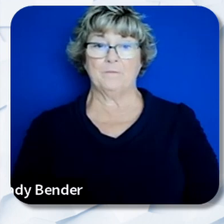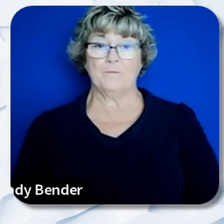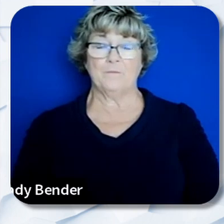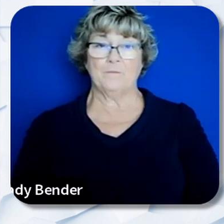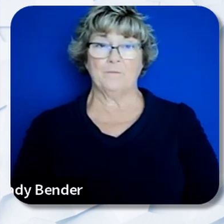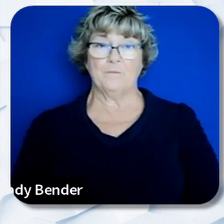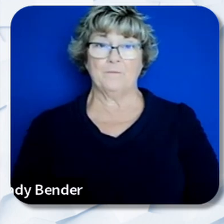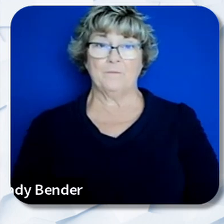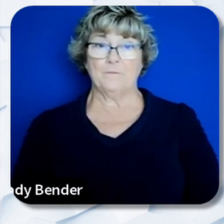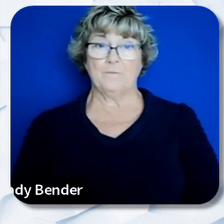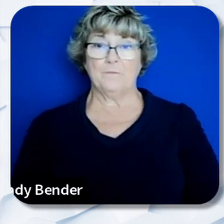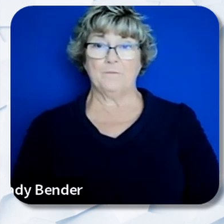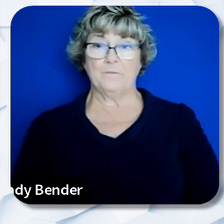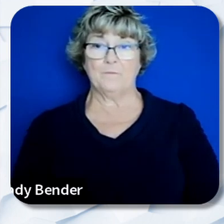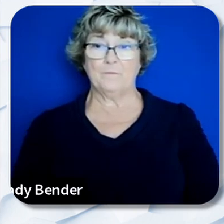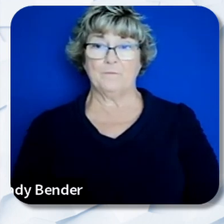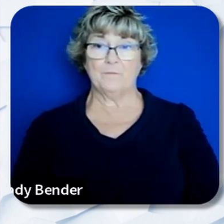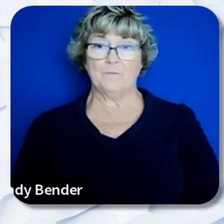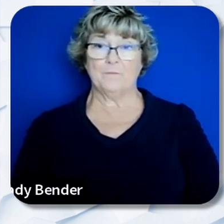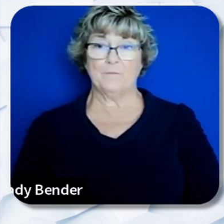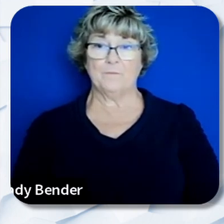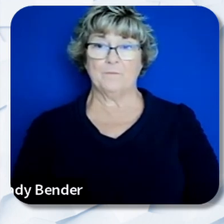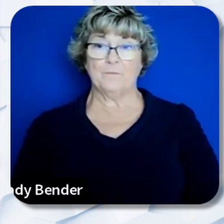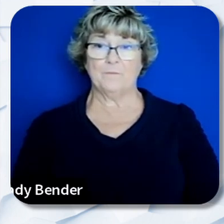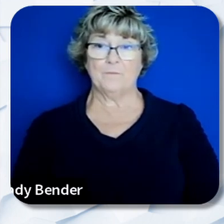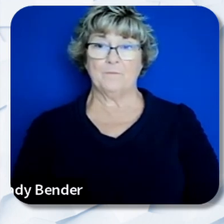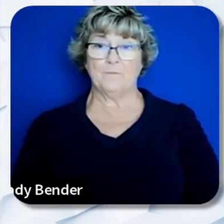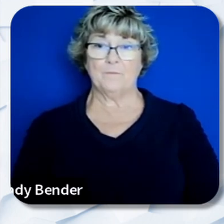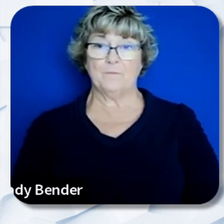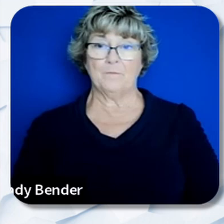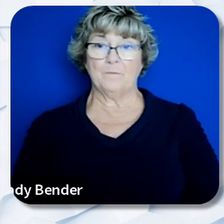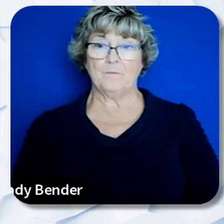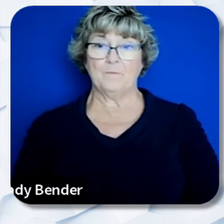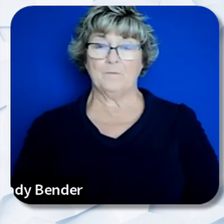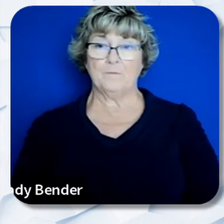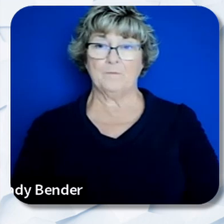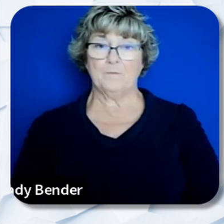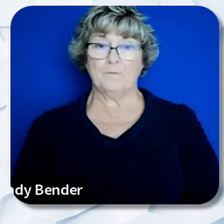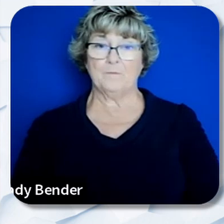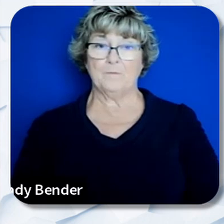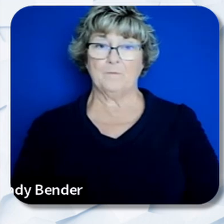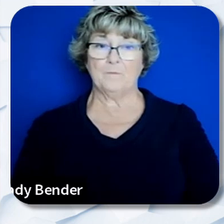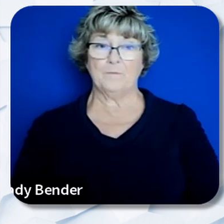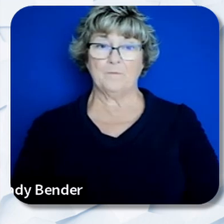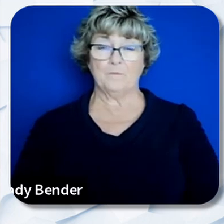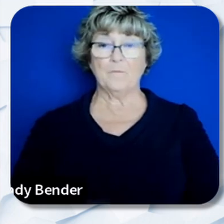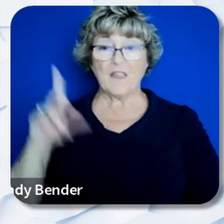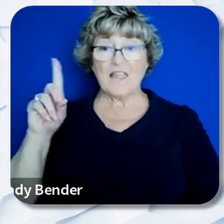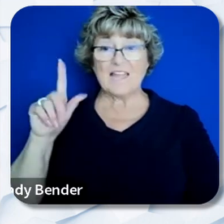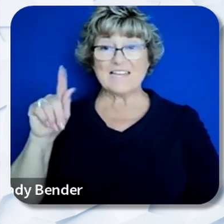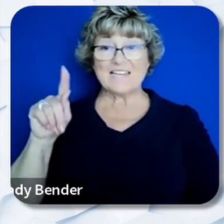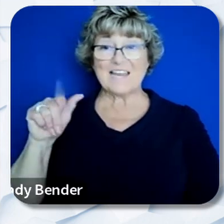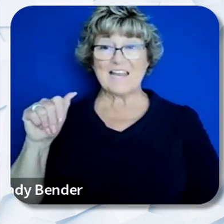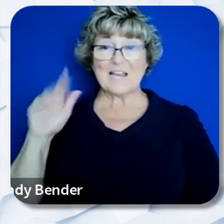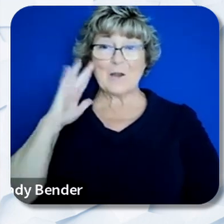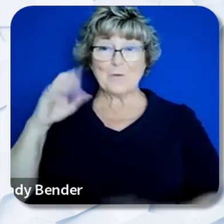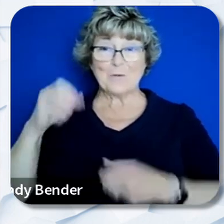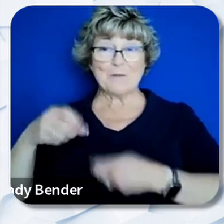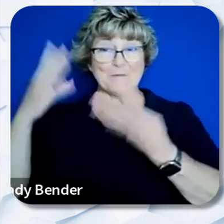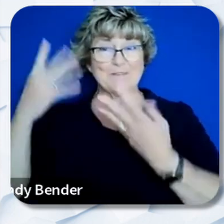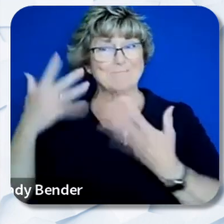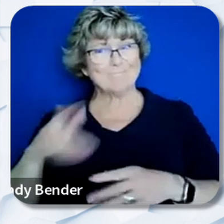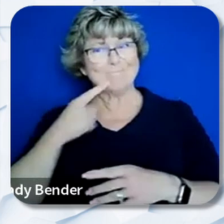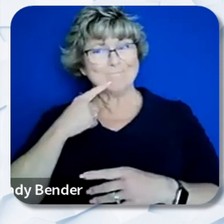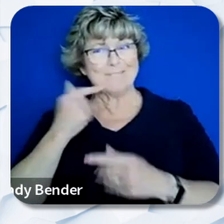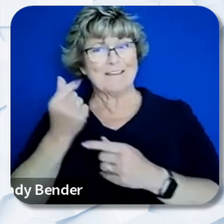the data will be pulled. We've said this a couple of times. So the data will be pulled